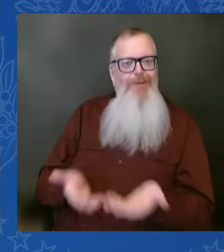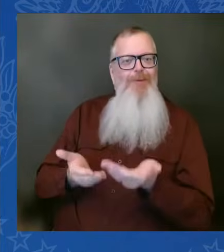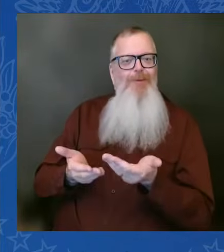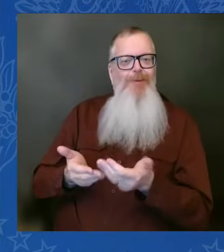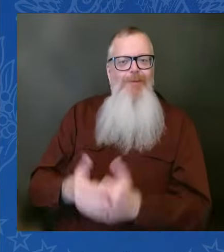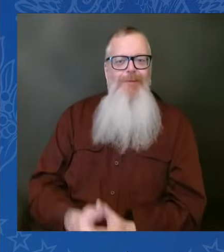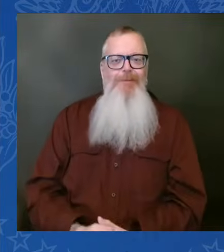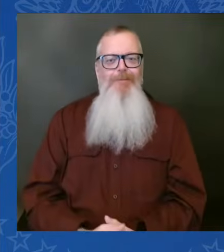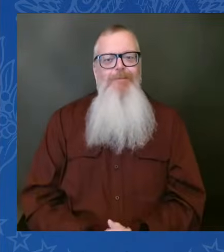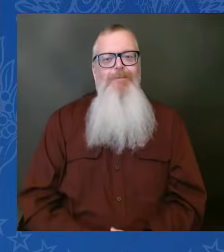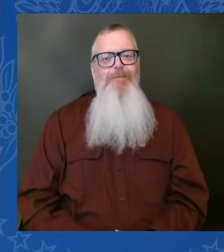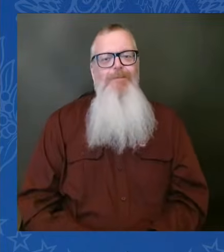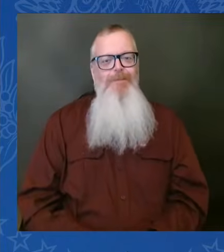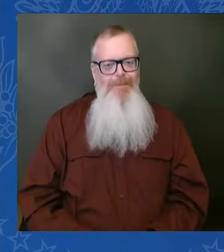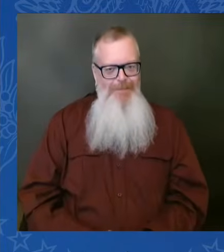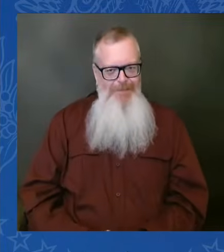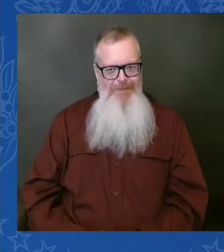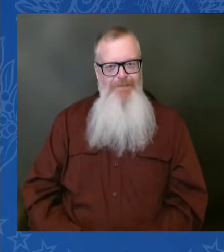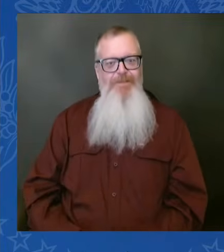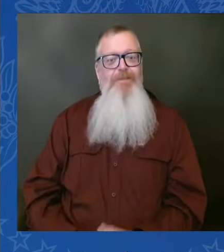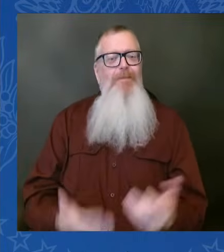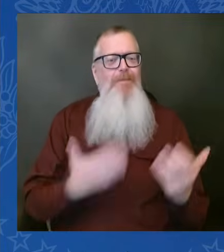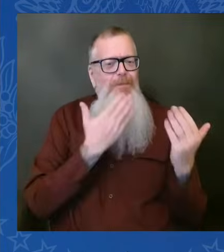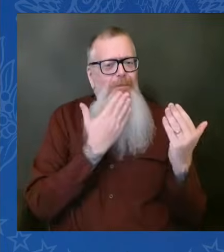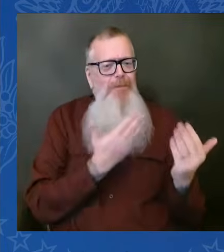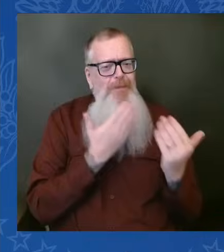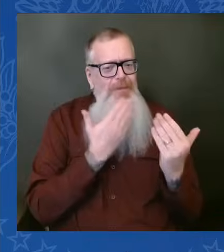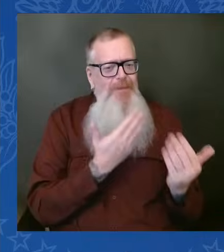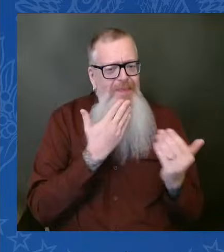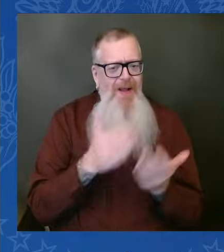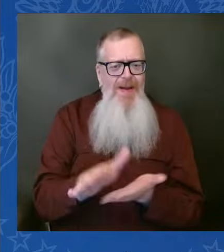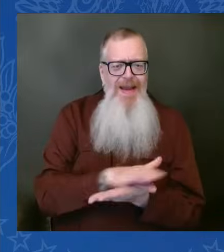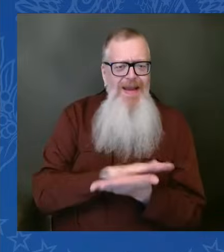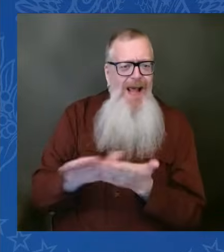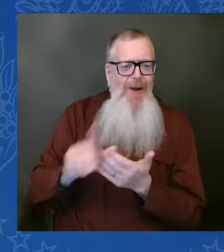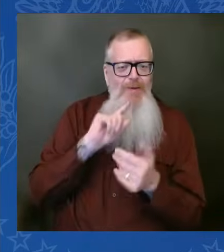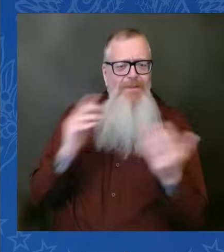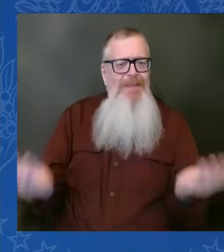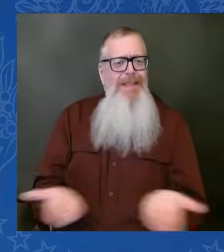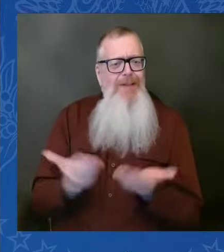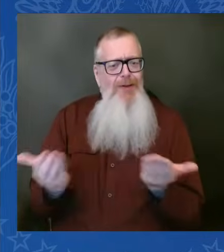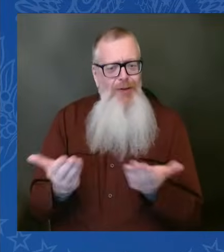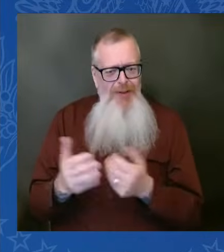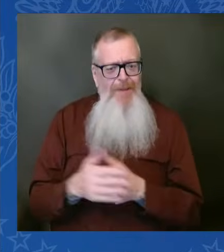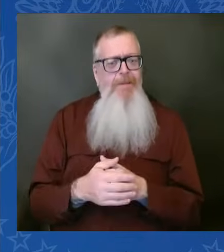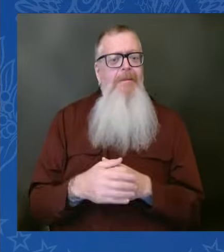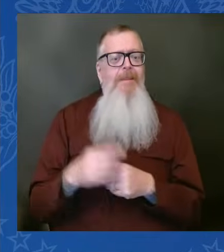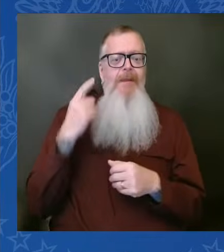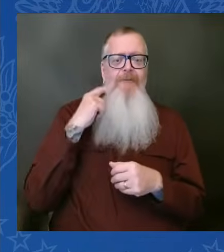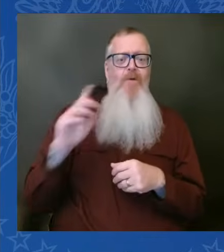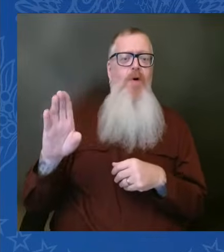Dr. Rouse: Thank you for that warm introduction, Glenn. On behalf of the Brookings Institution, it is my profound honor